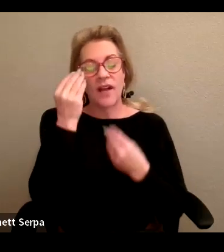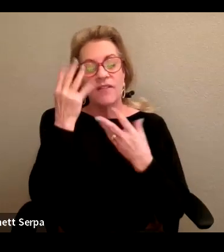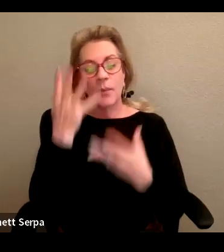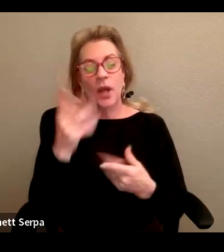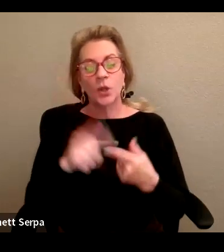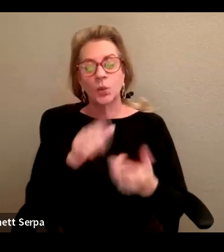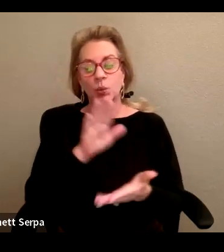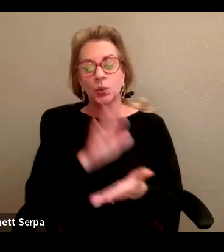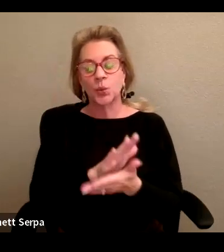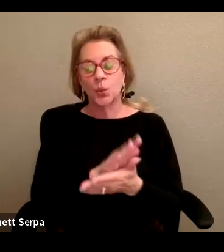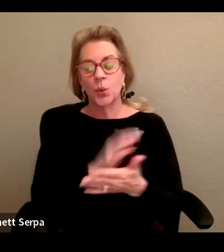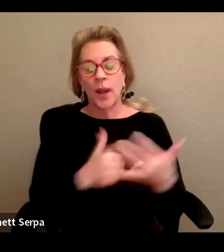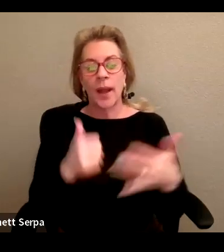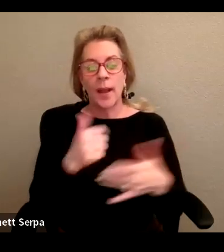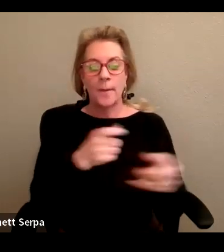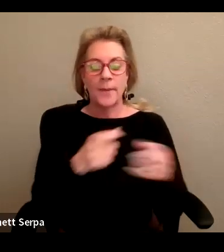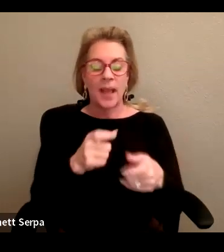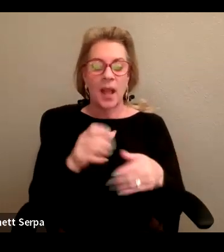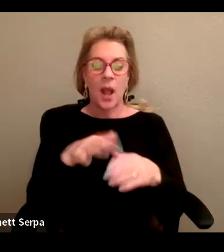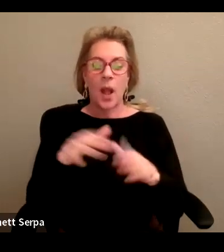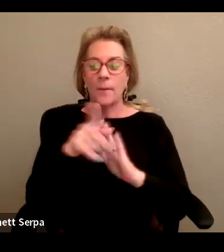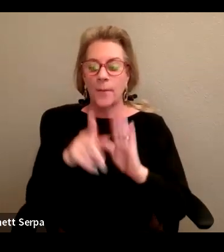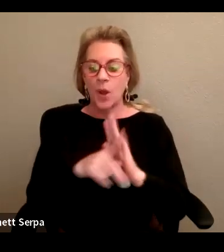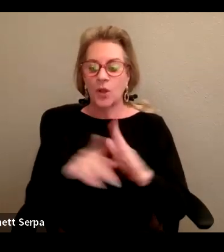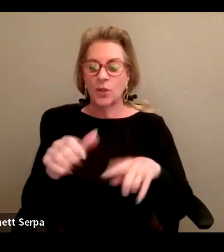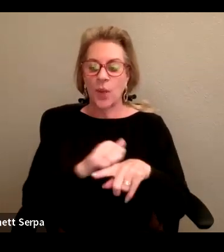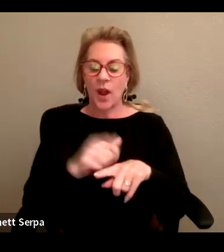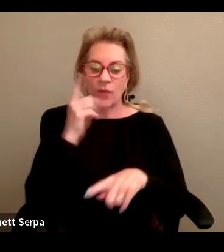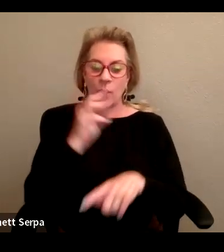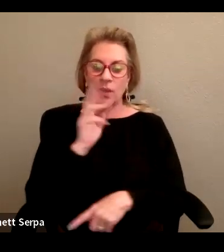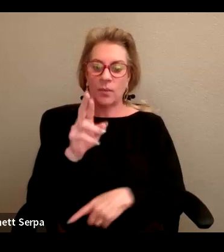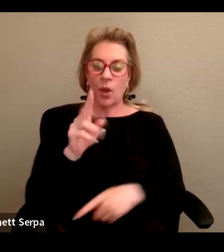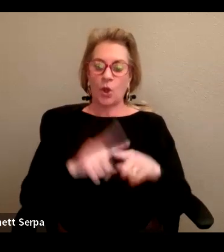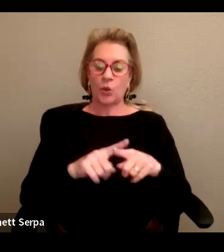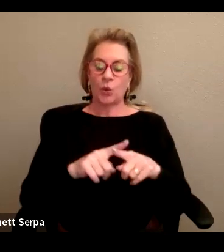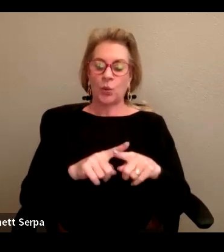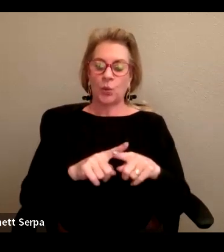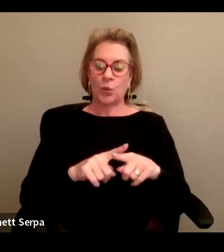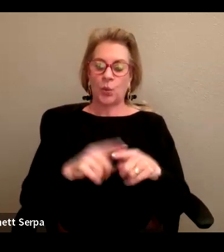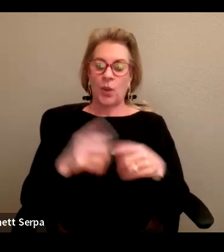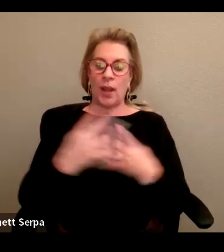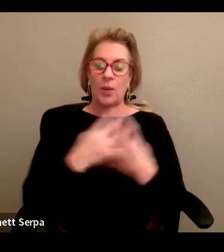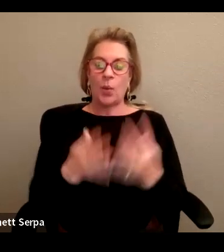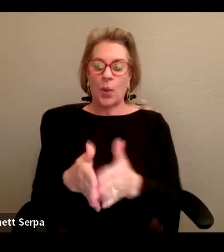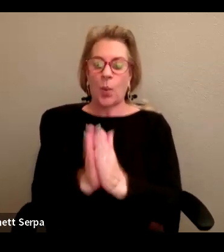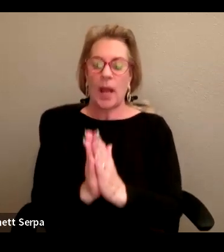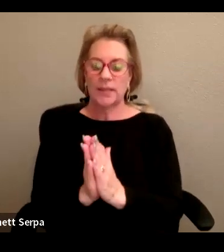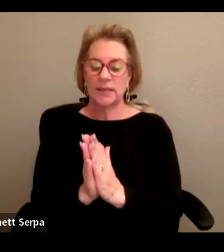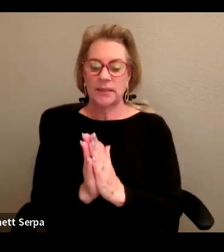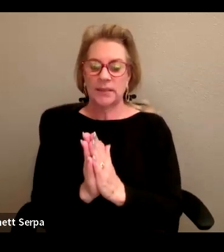administrators on policies and practices for responding to immigration requests uh requests